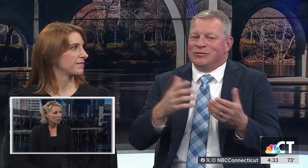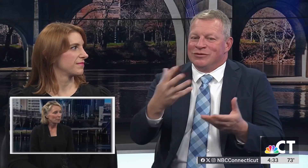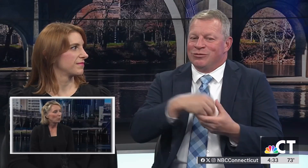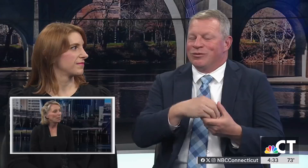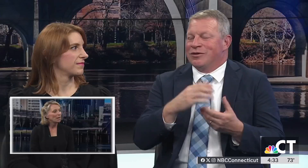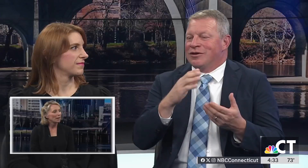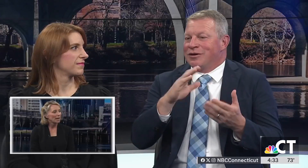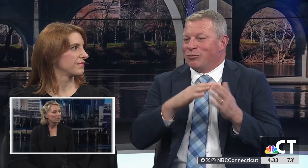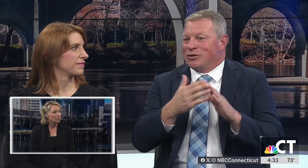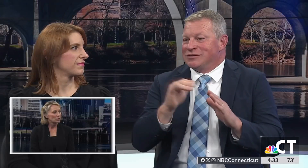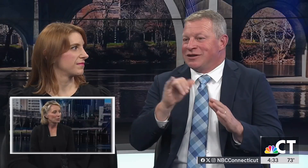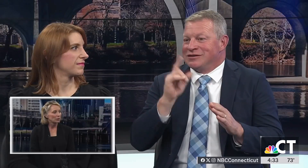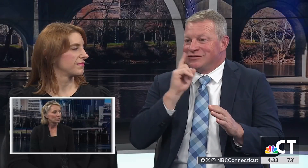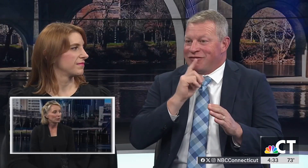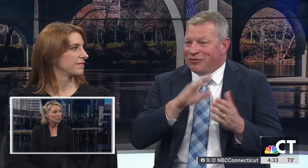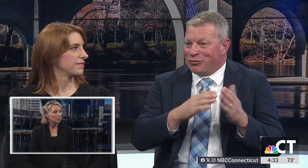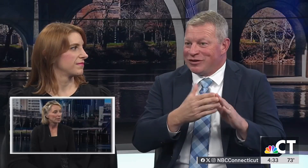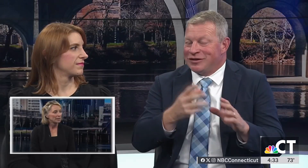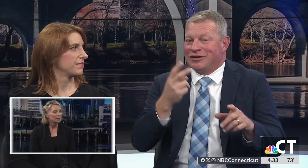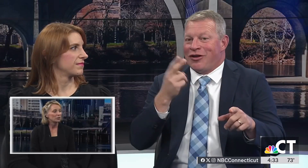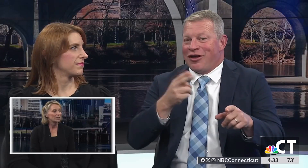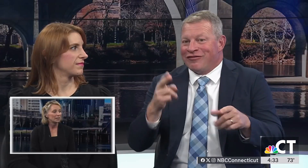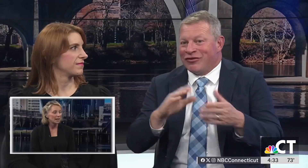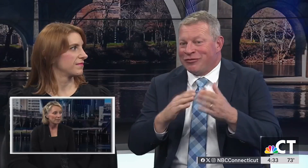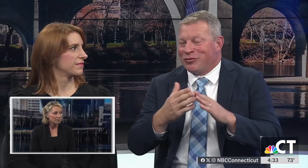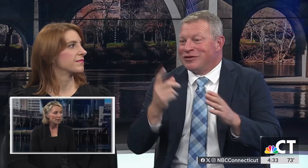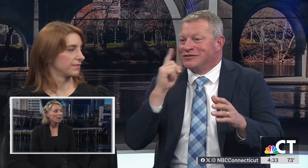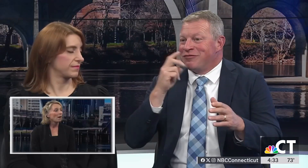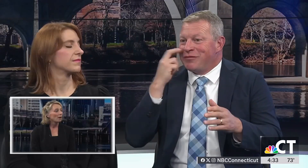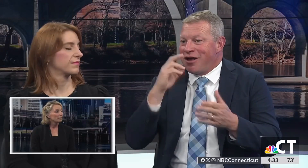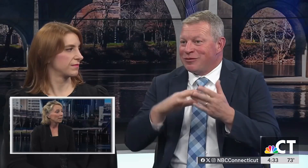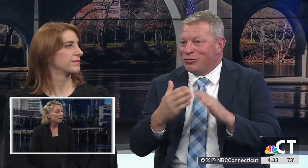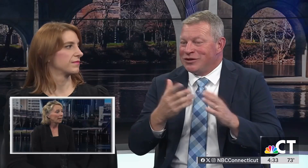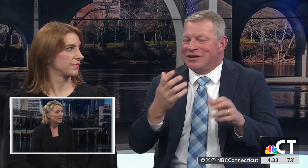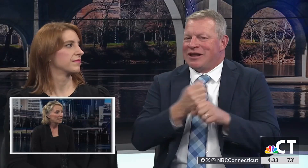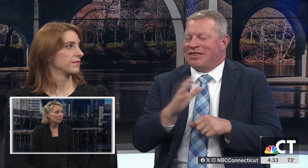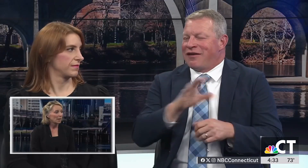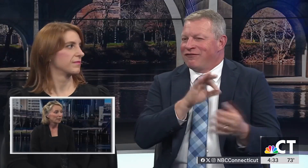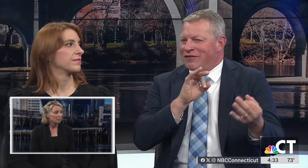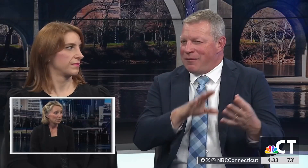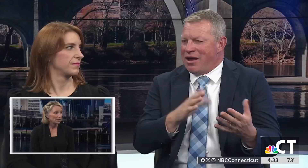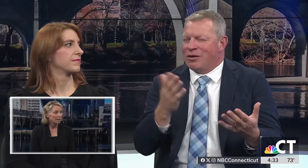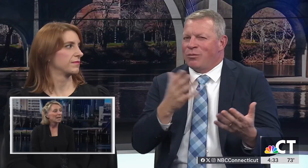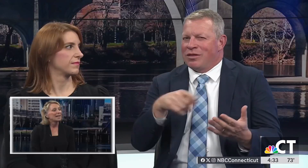school. They have access to all of the hospitals, and by that